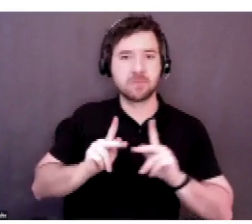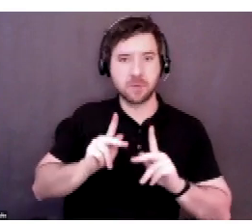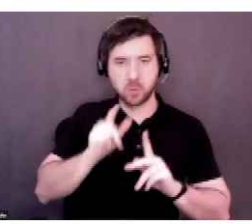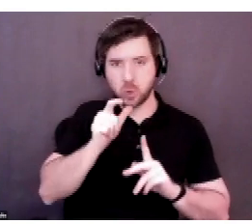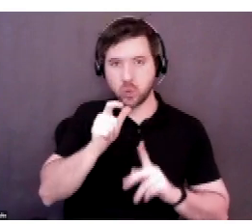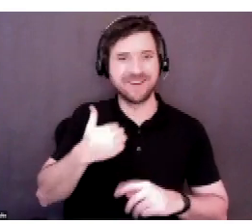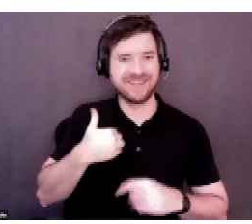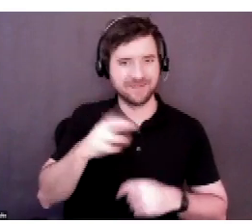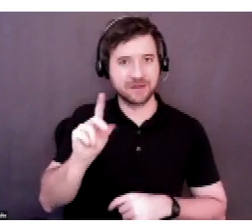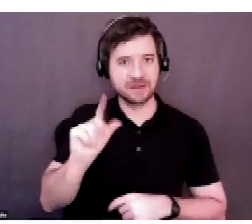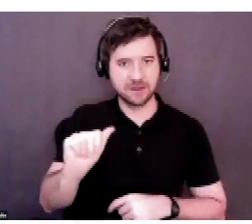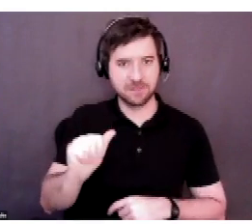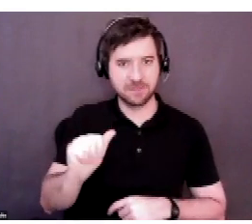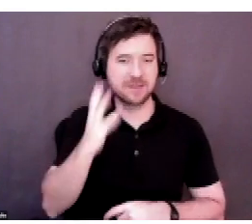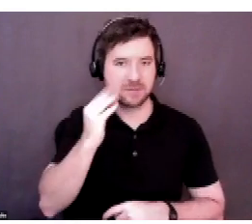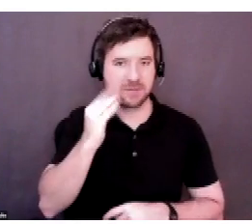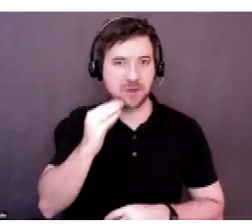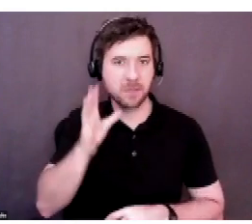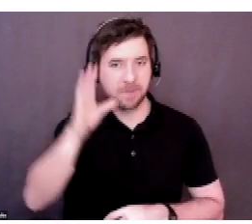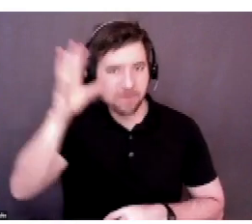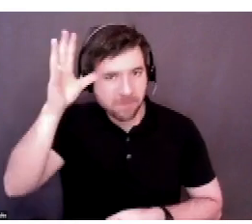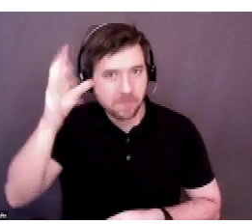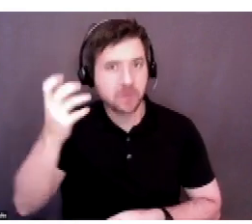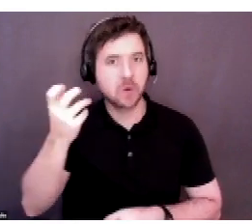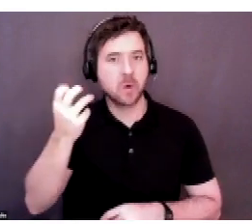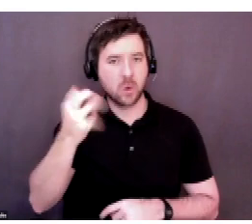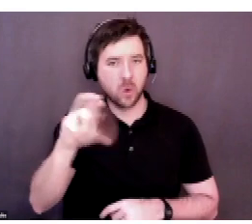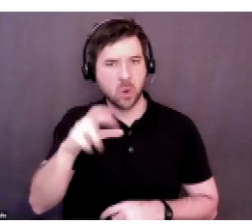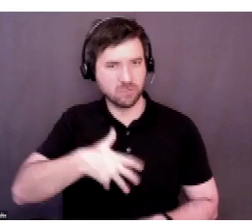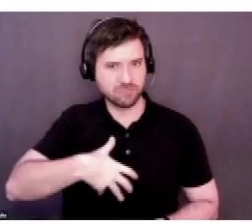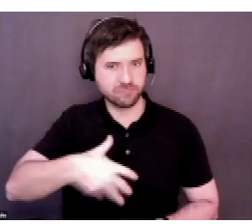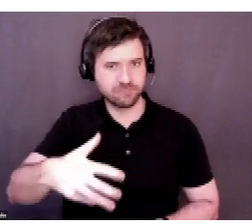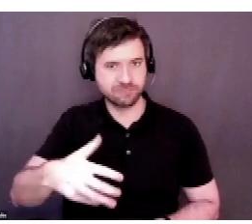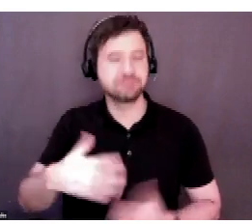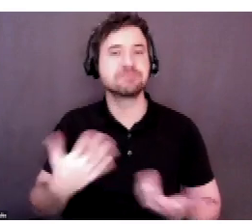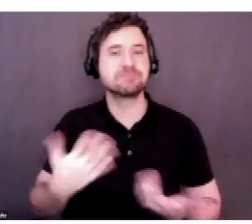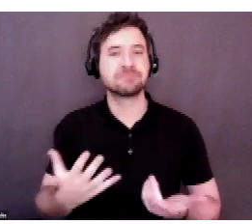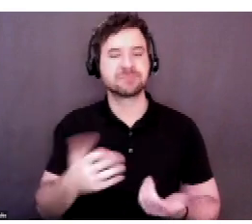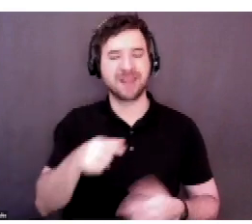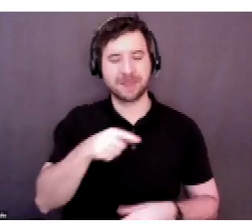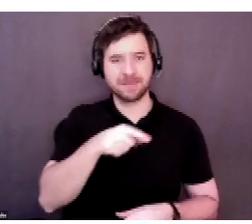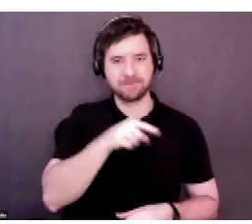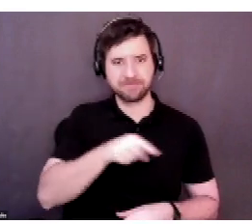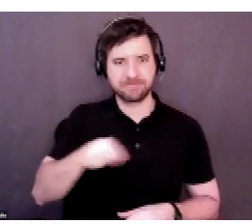They guide us through all of our research priorities.